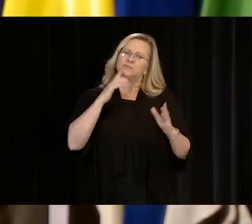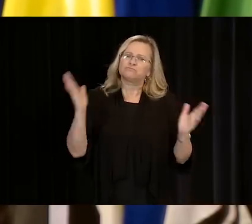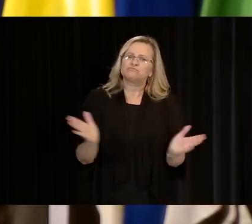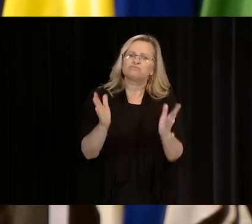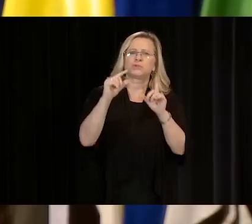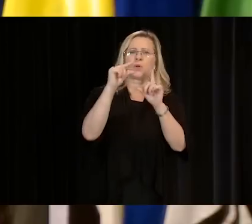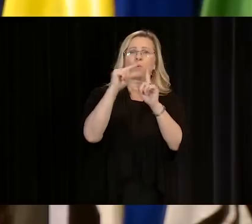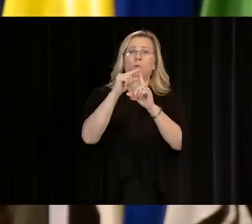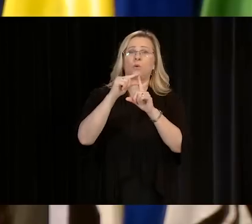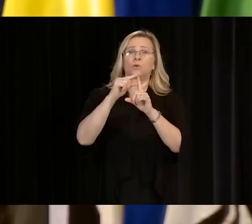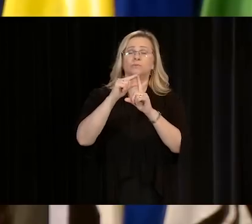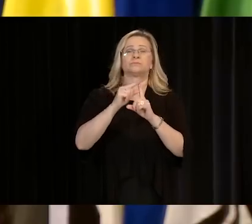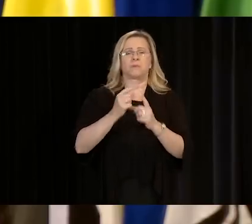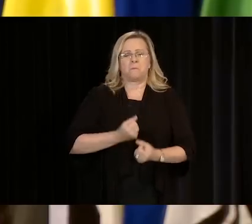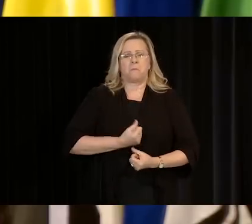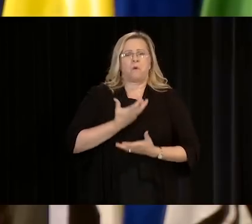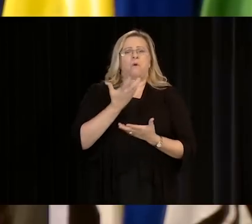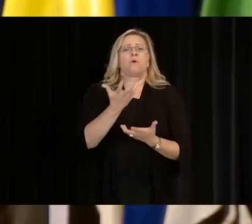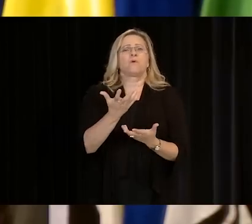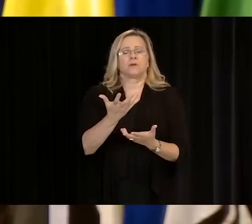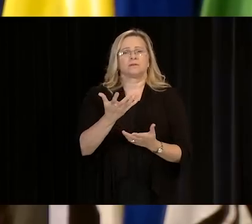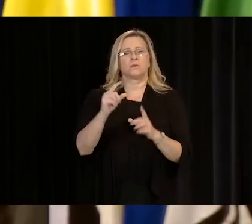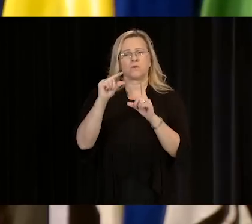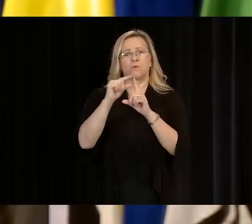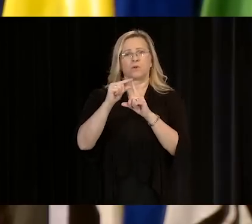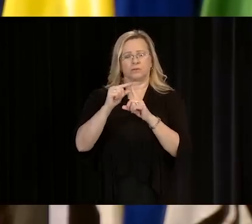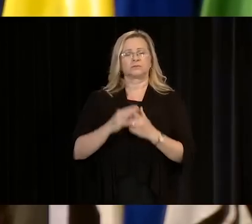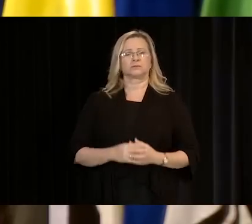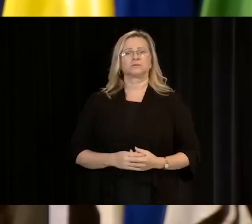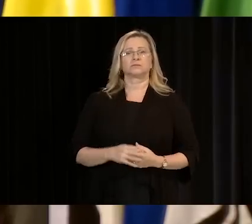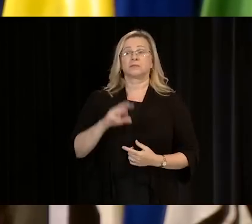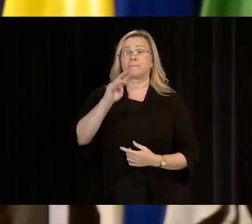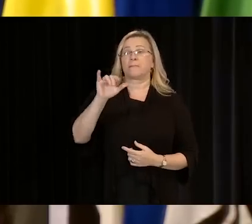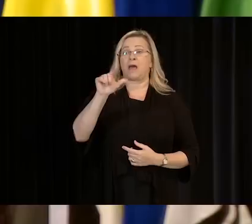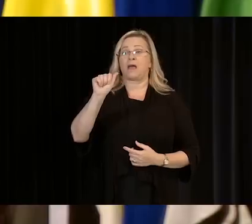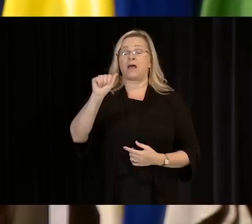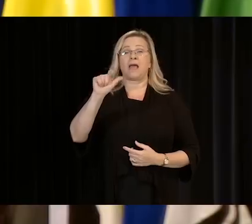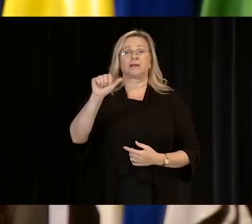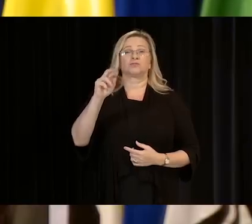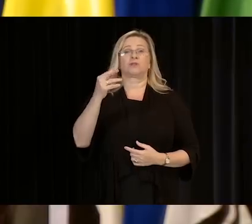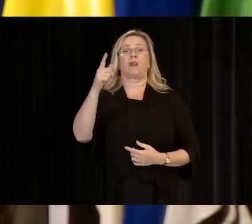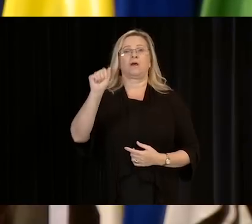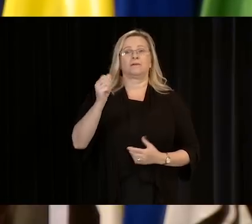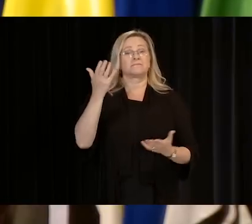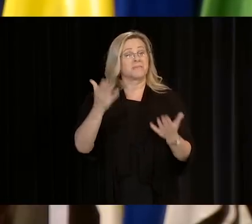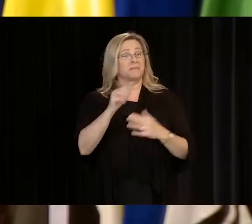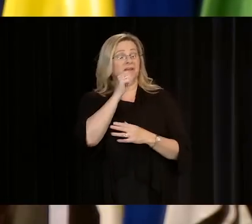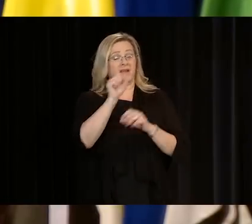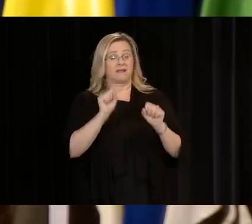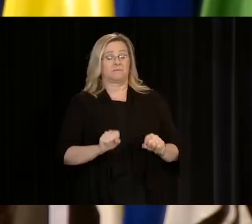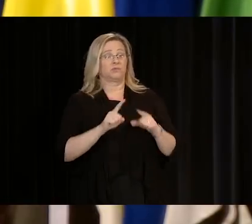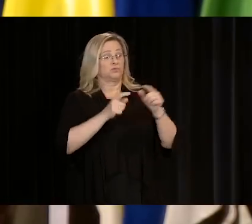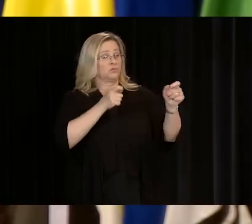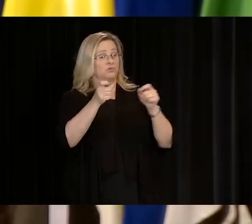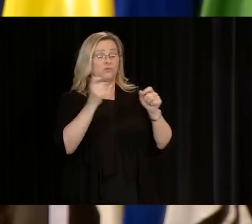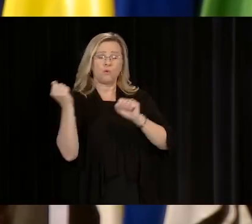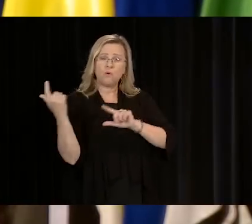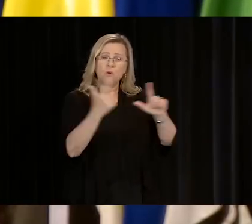"YOU MAY NOT CONTROL ALL THE EVENTS THAT HAPPEN TO YOU, BUT YOU CAN DECIDE NOT TO BE REDUCED BY THEM."